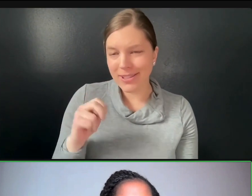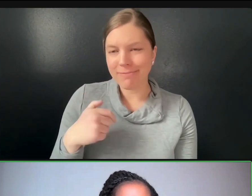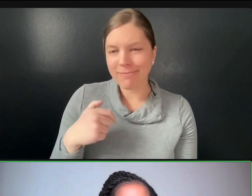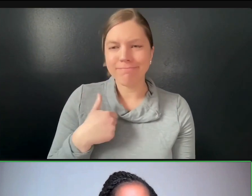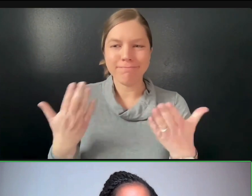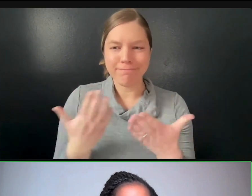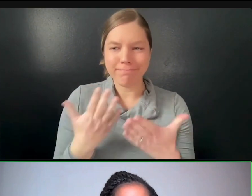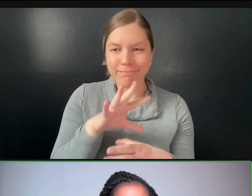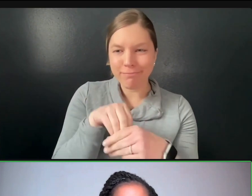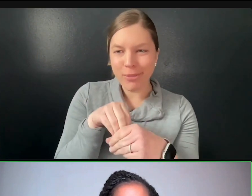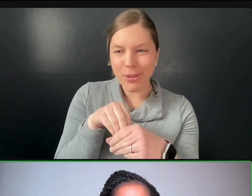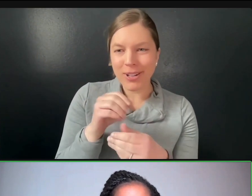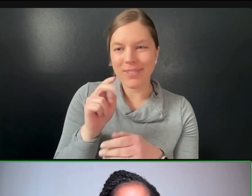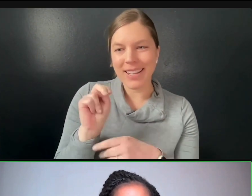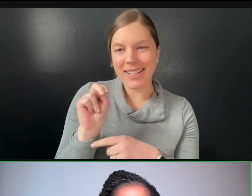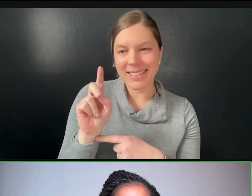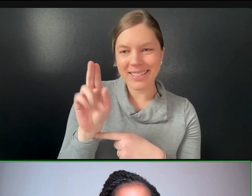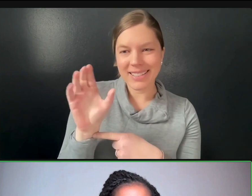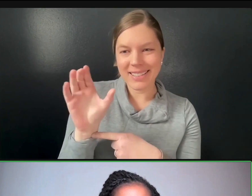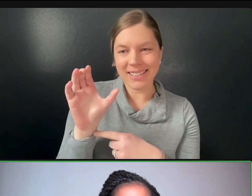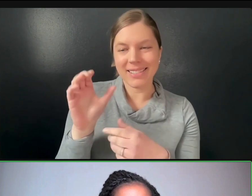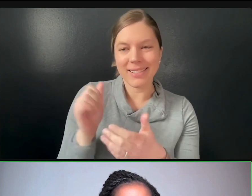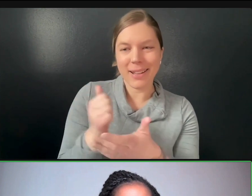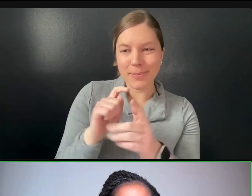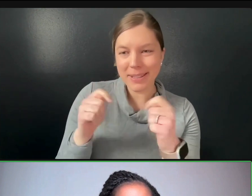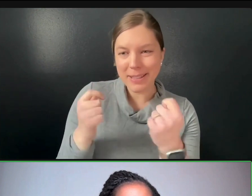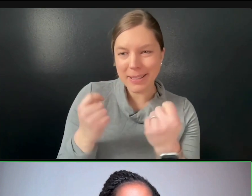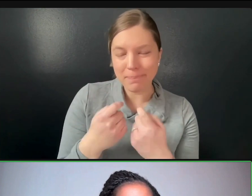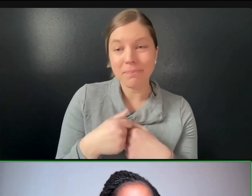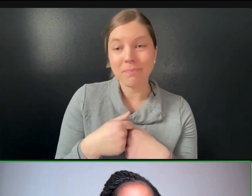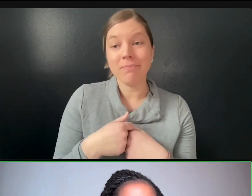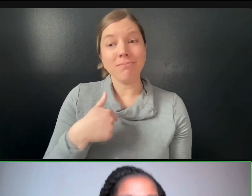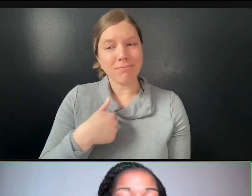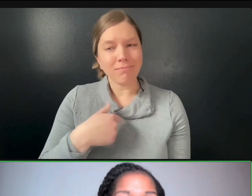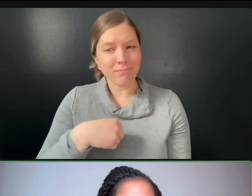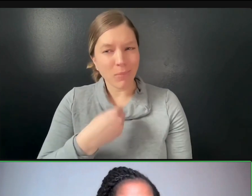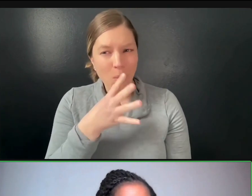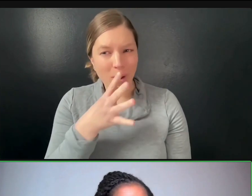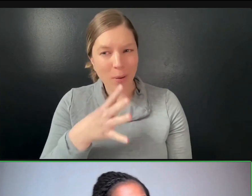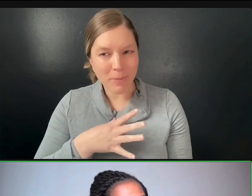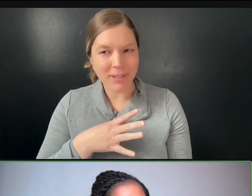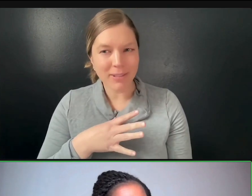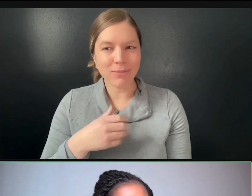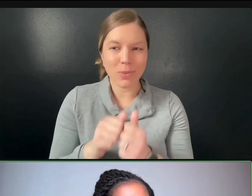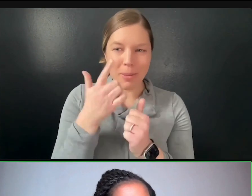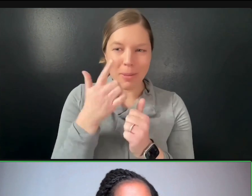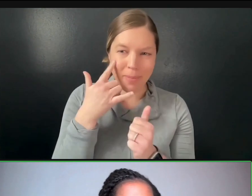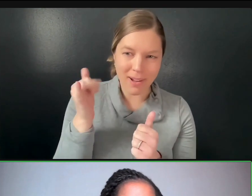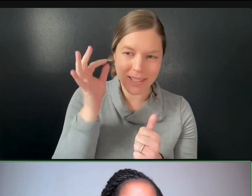I use she/her/hers pronouns. And I'm on the NDC help team.